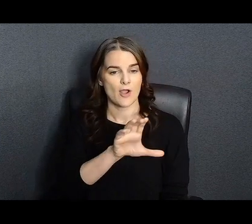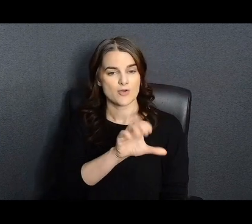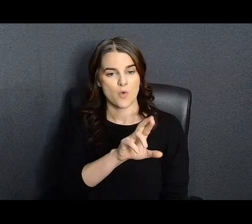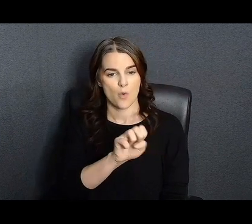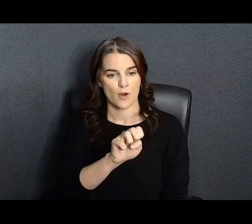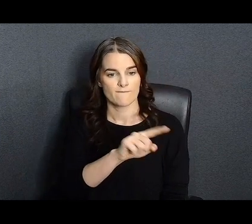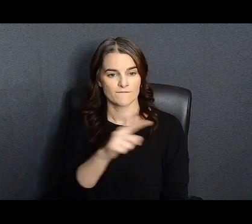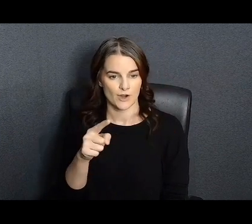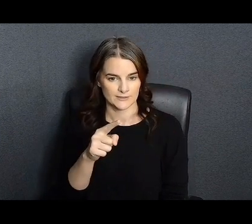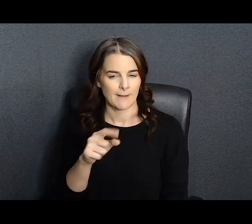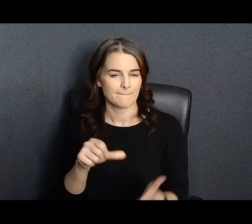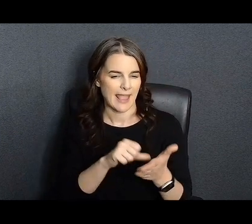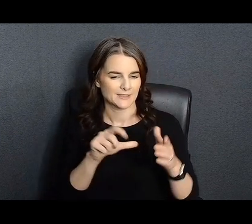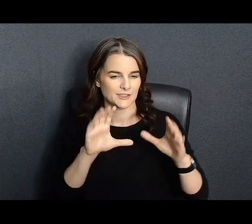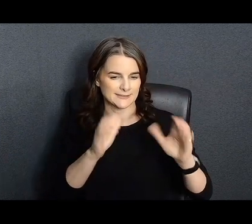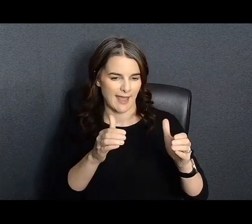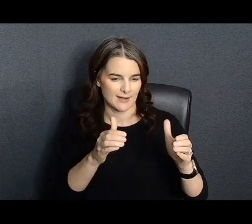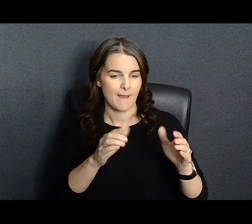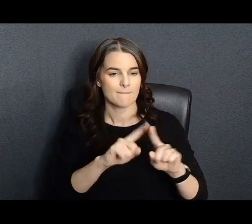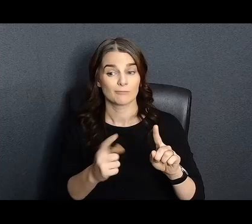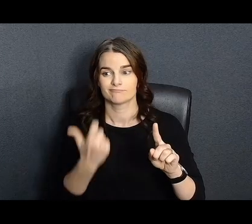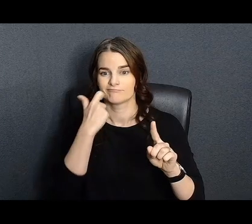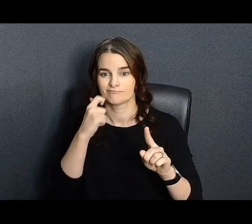But TD snap recently released an Express page